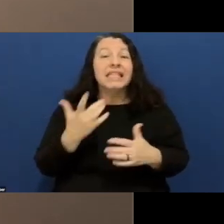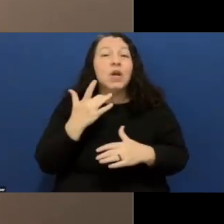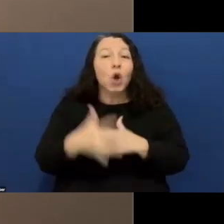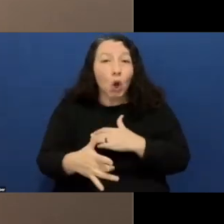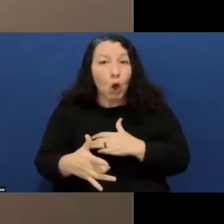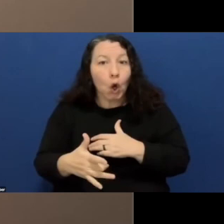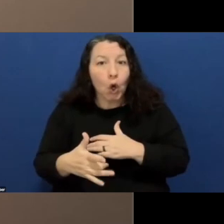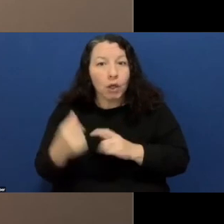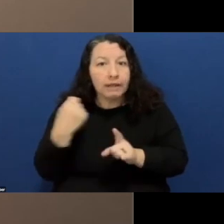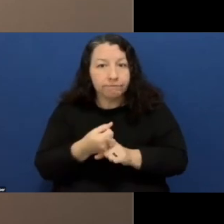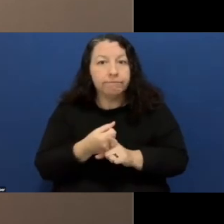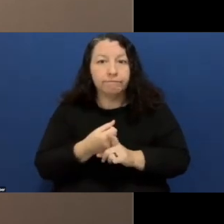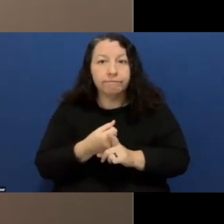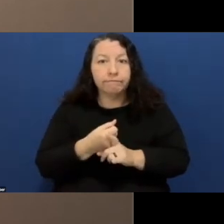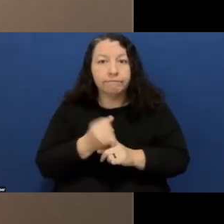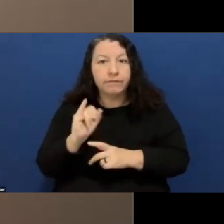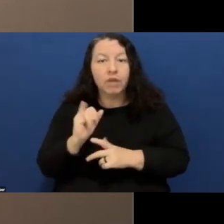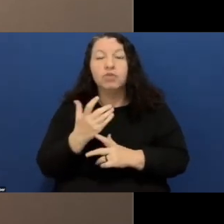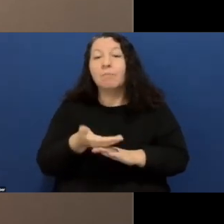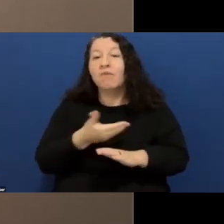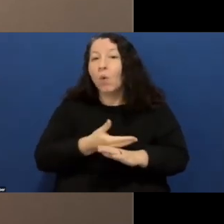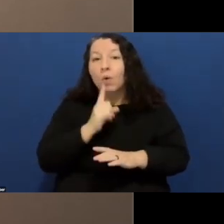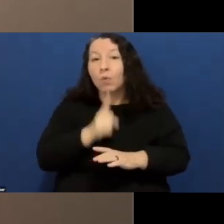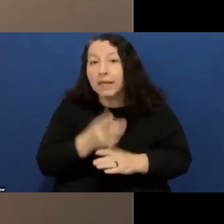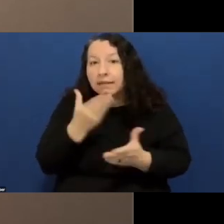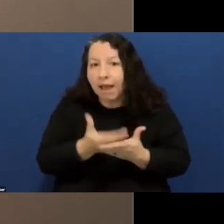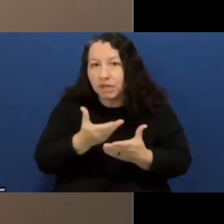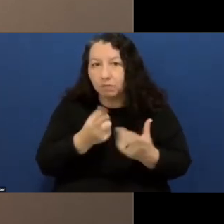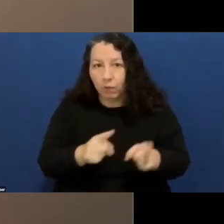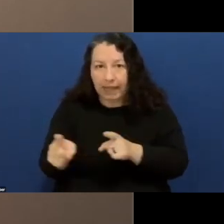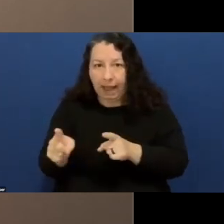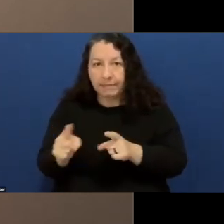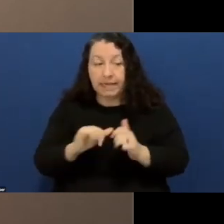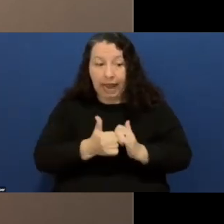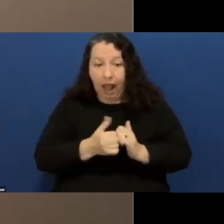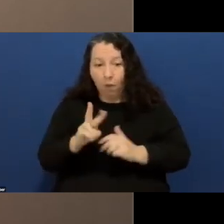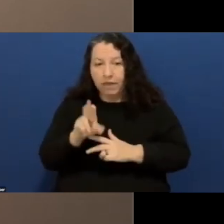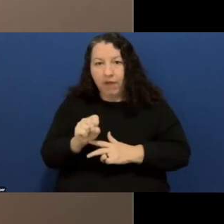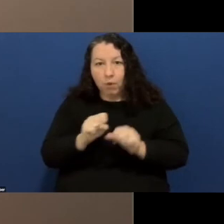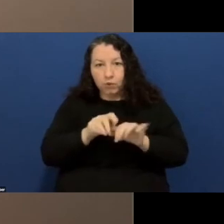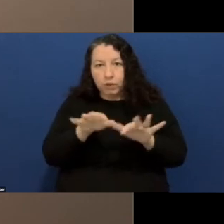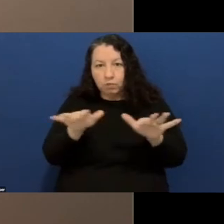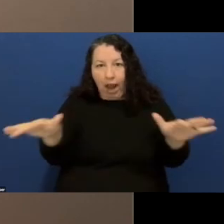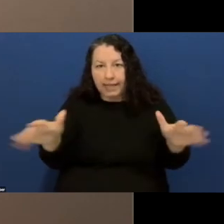was infected very early, before there was conclusive evidence of what was happening